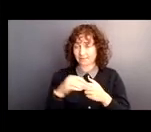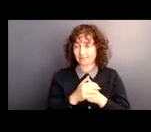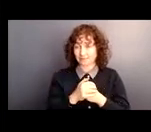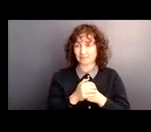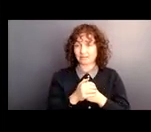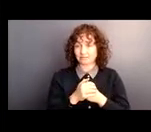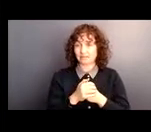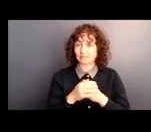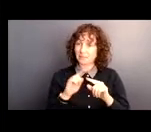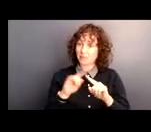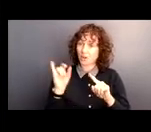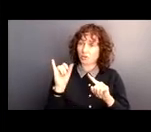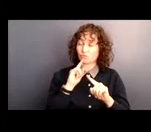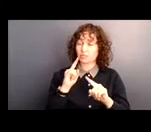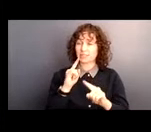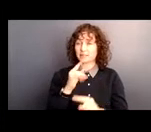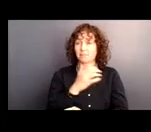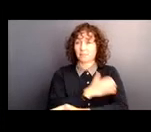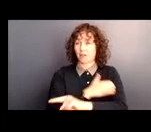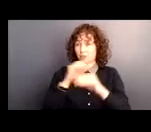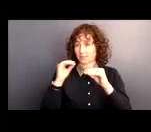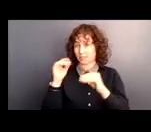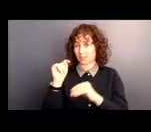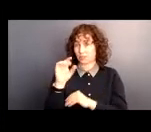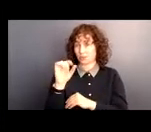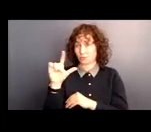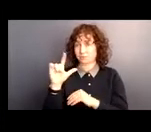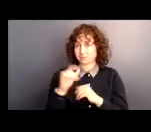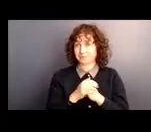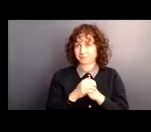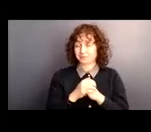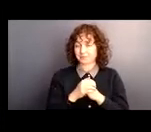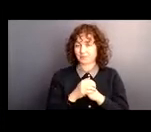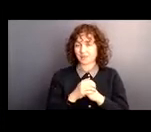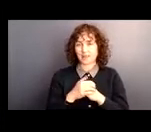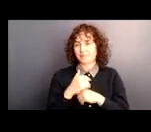but it's also a powerful teaching tool. I don't use tones because I work